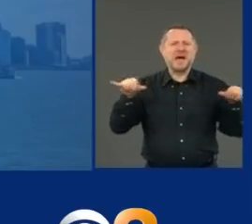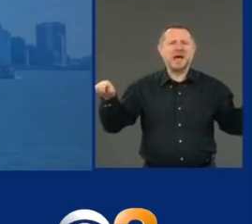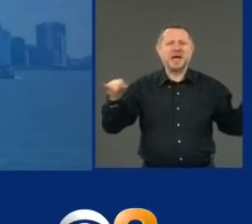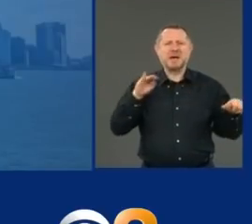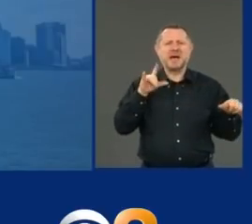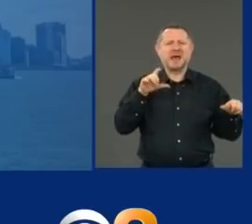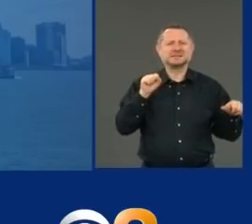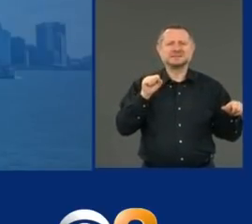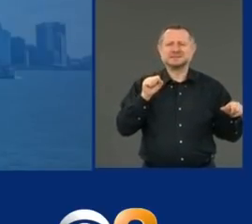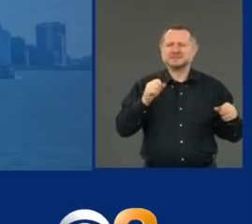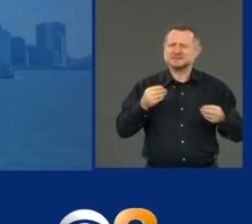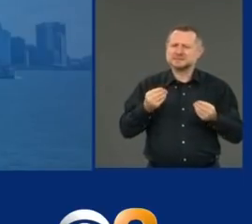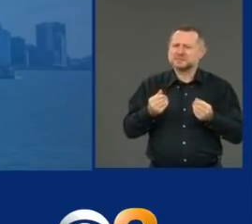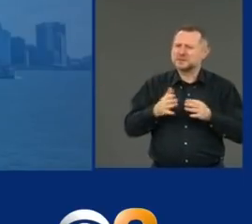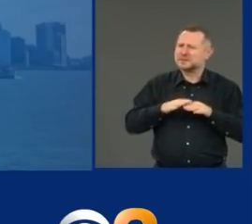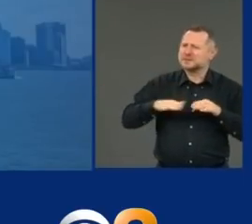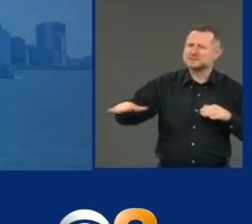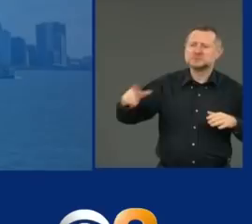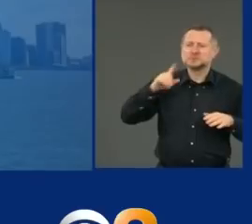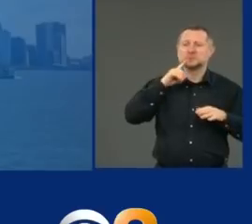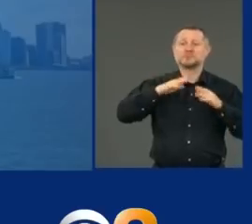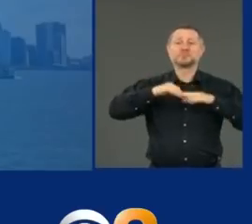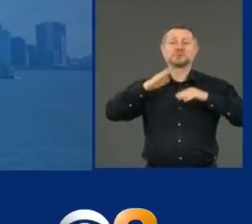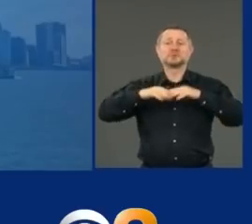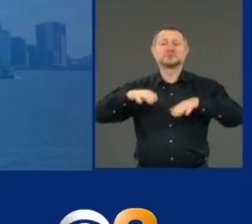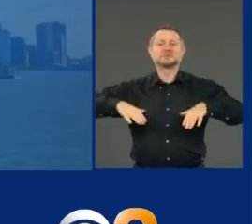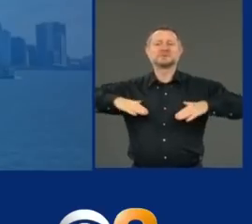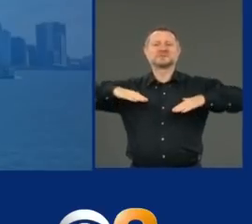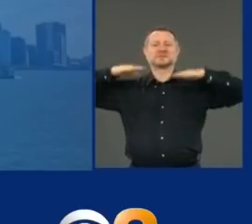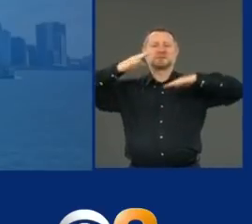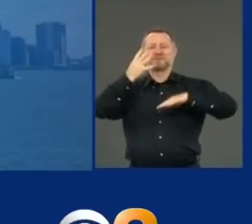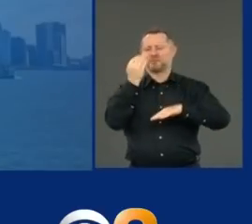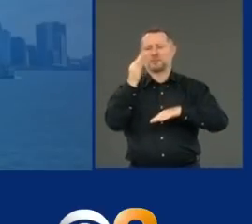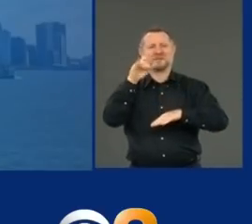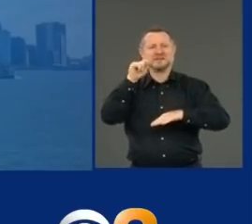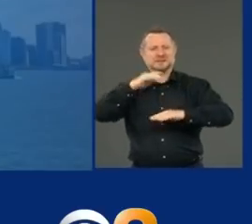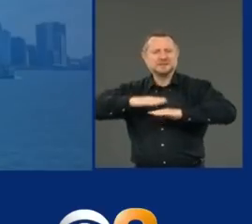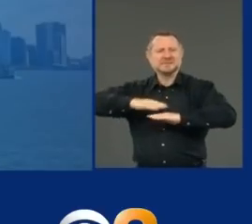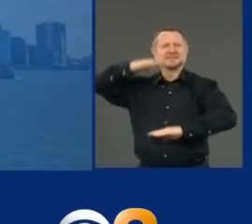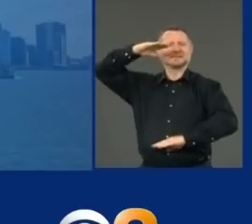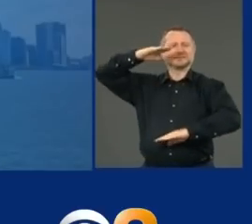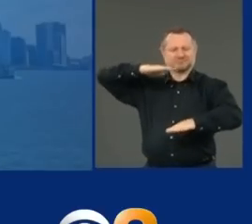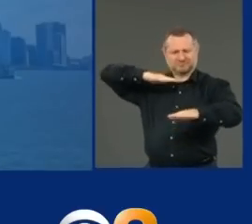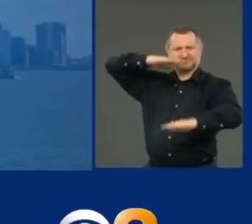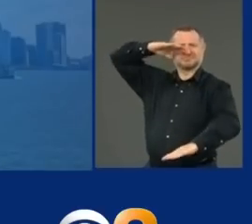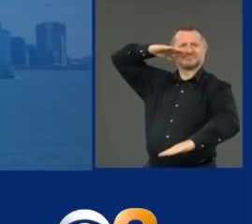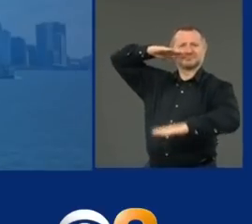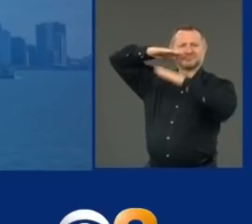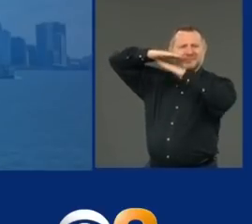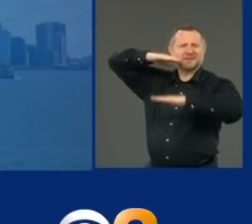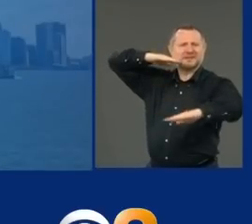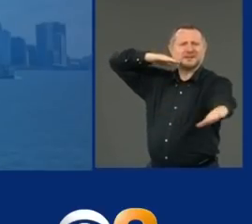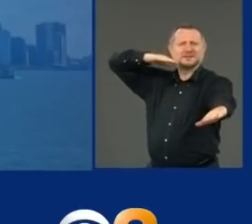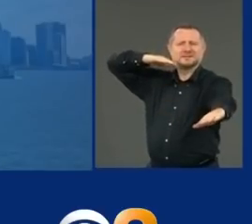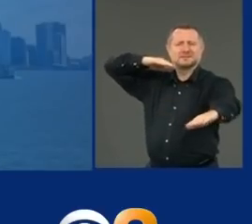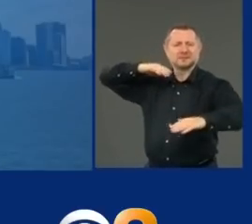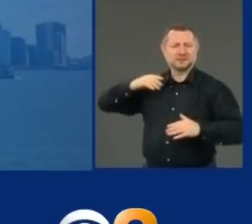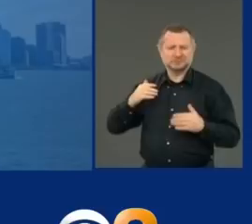THIS WAS SEVEN MILES OF FILL. THEY FILLED A SEVEN MILE STRETCH